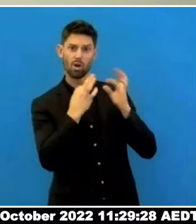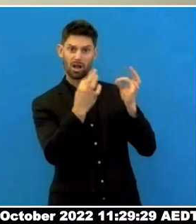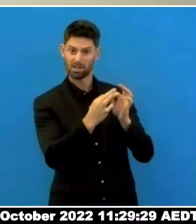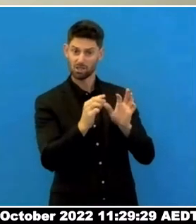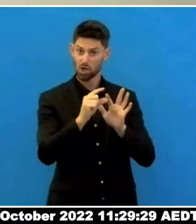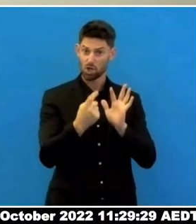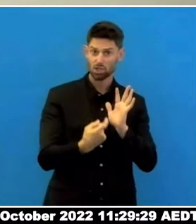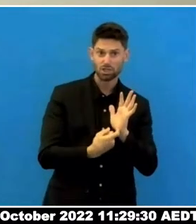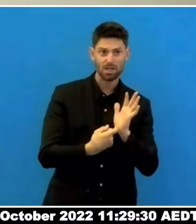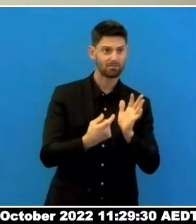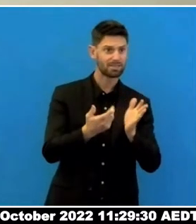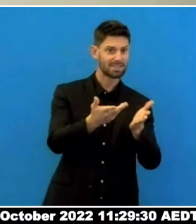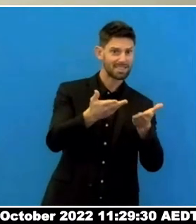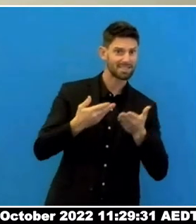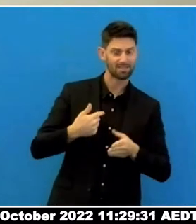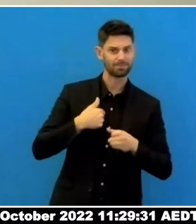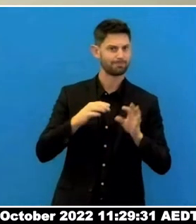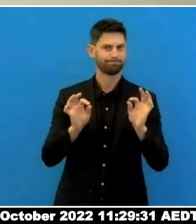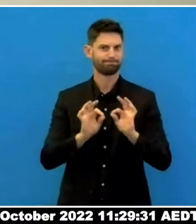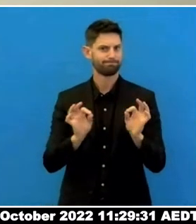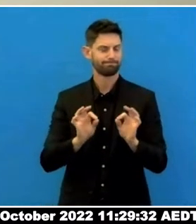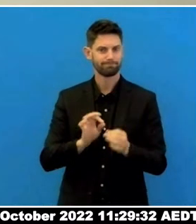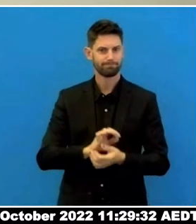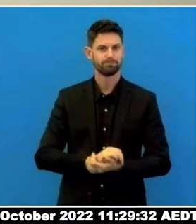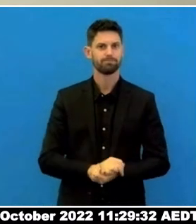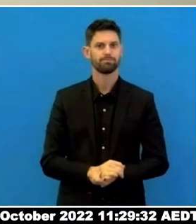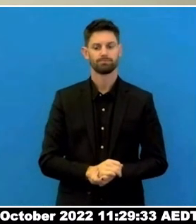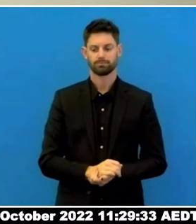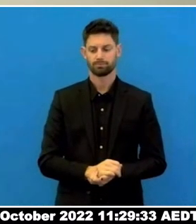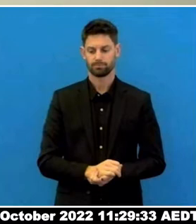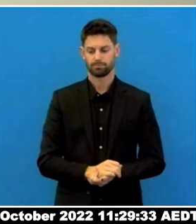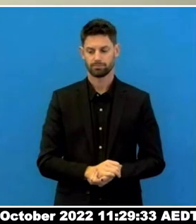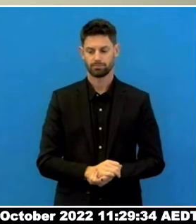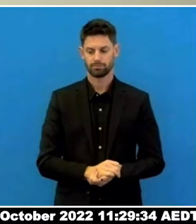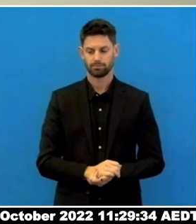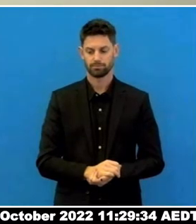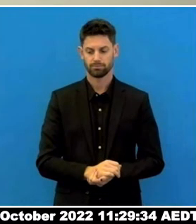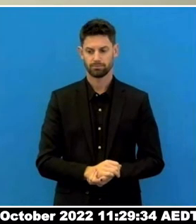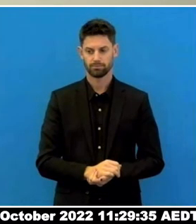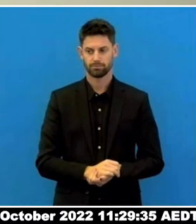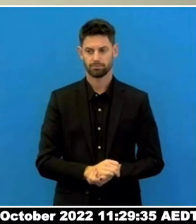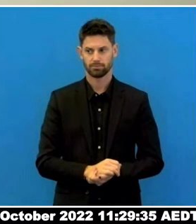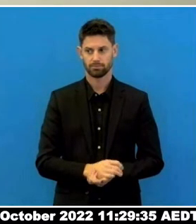my breathing come off. I need you guys everybody that's help for me,